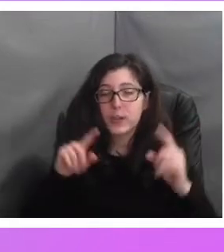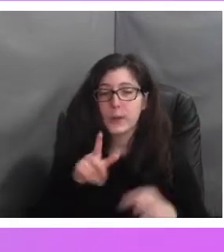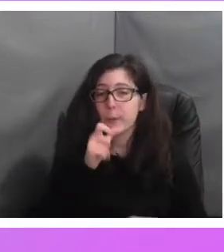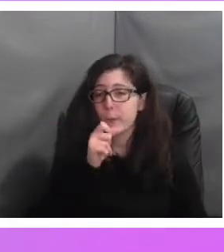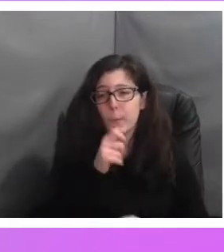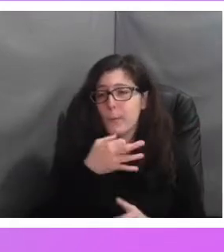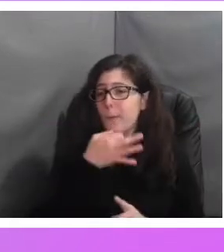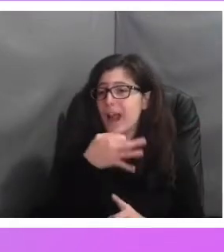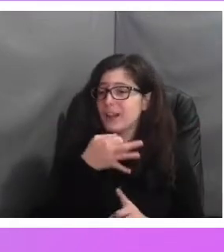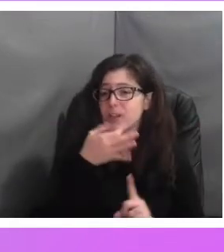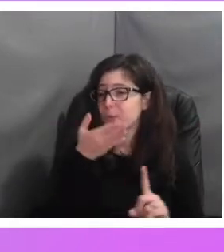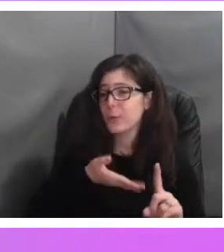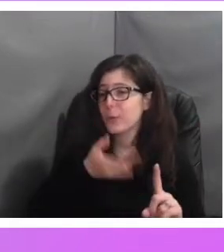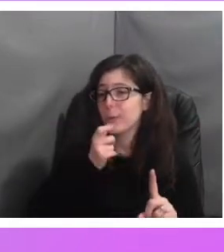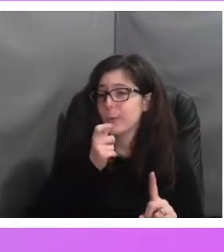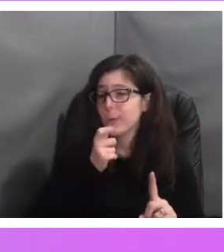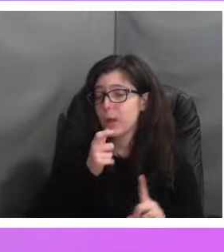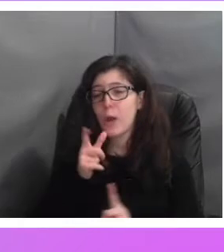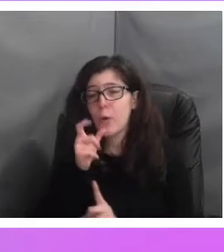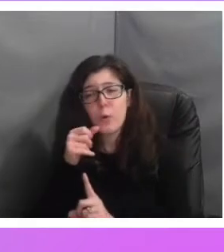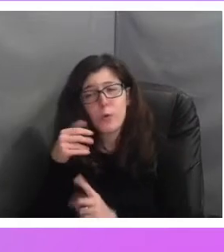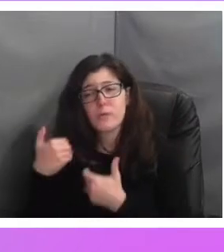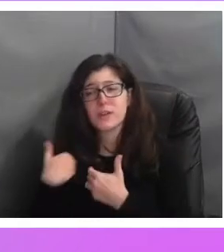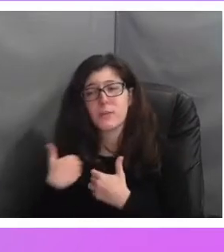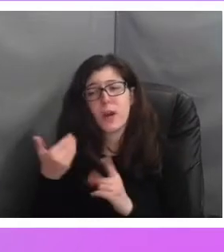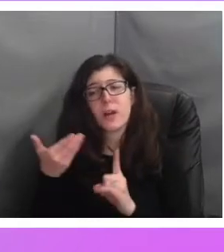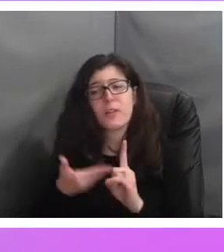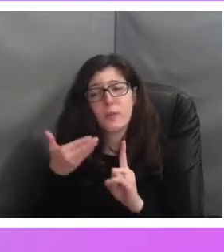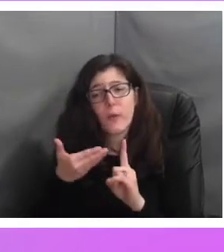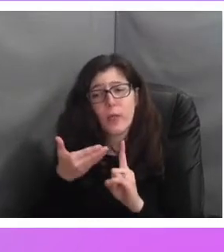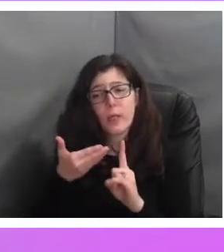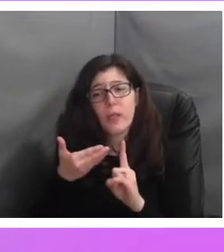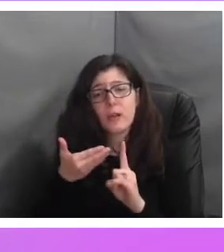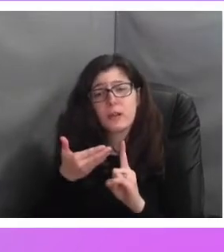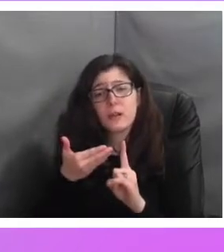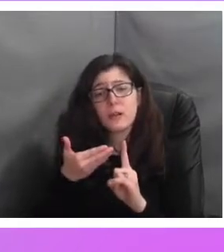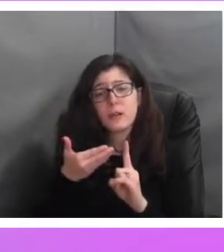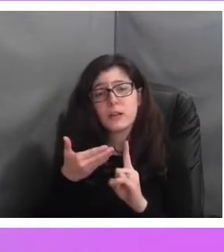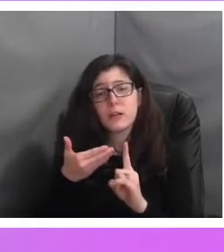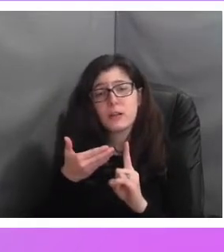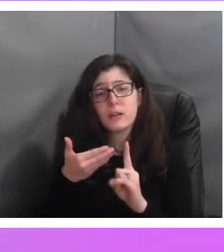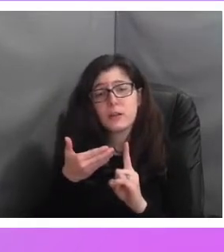who is responsible for accessibility, who holds the purse strings for accessibility,